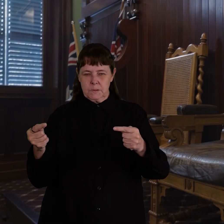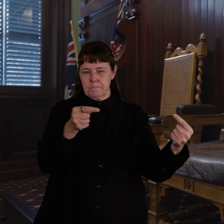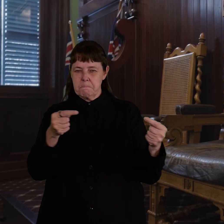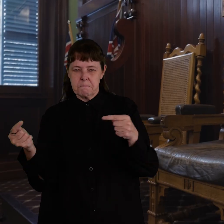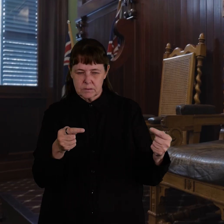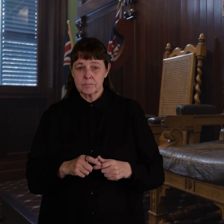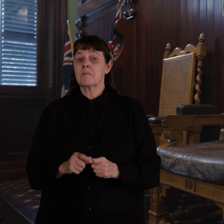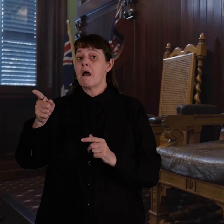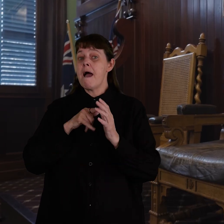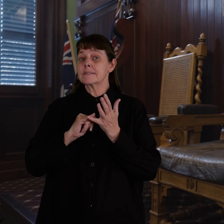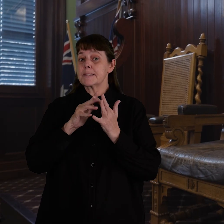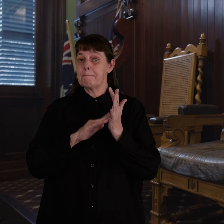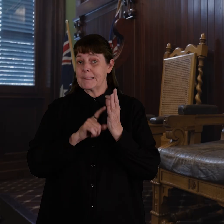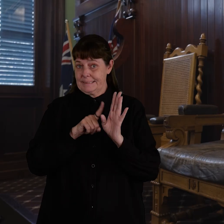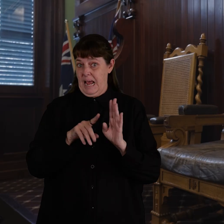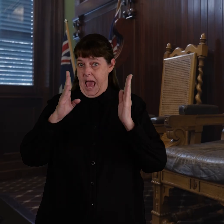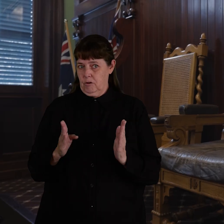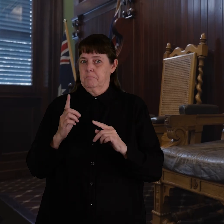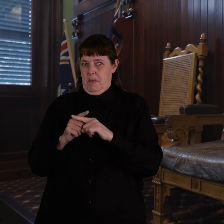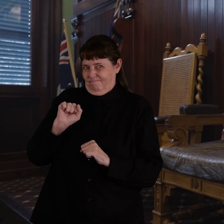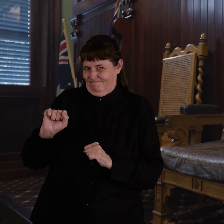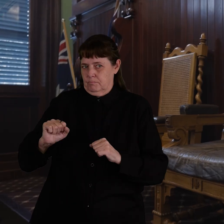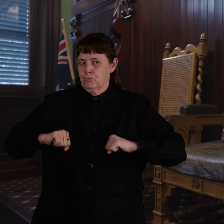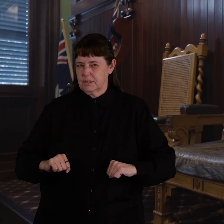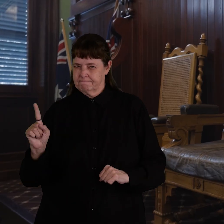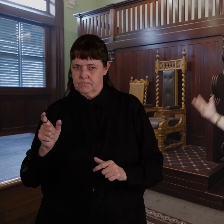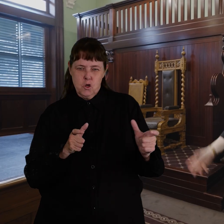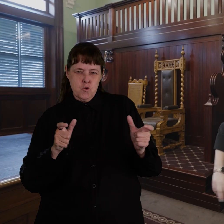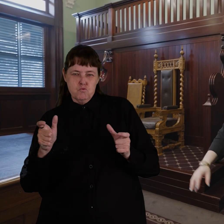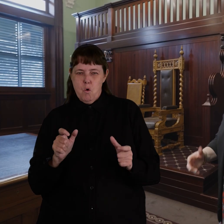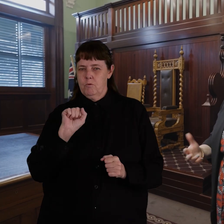who chairs debate in the House of Assembly - and the President, the person who chairs